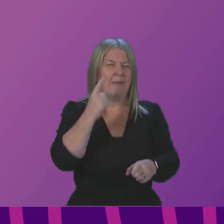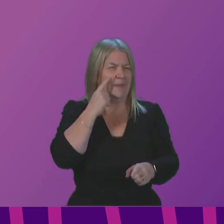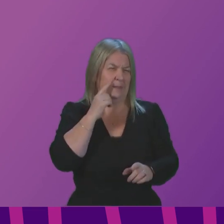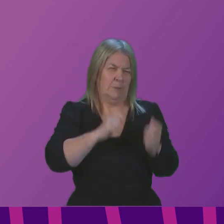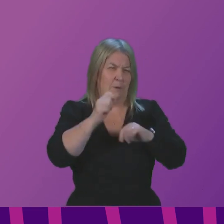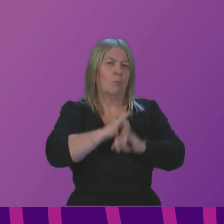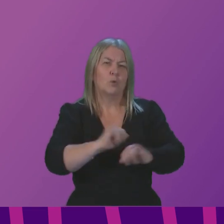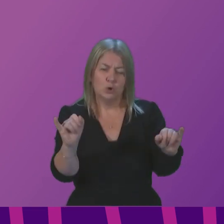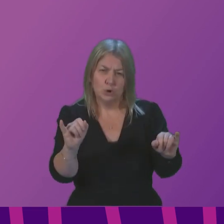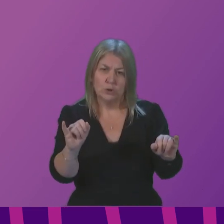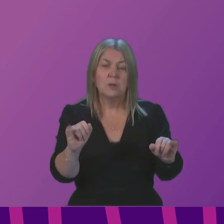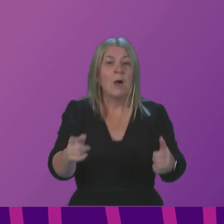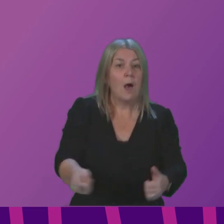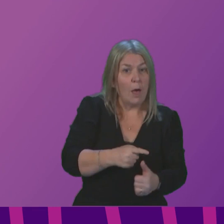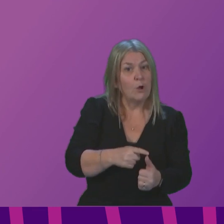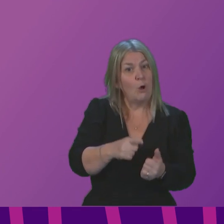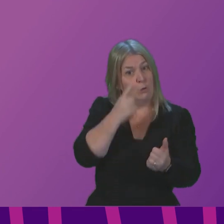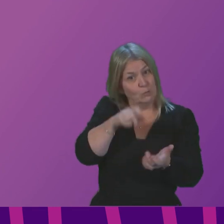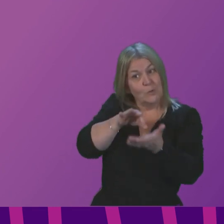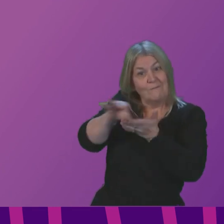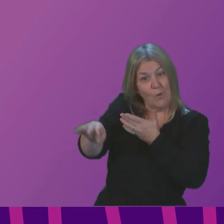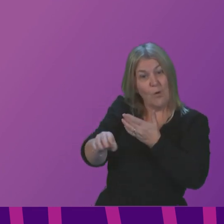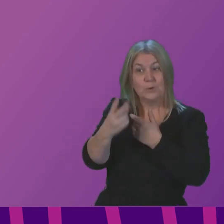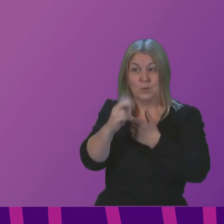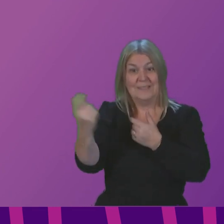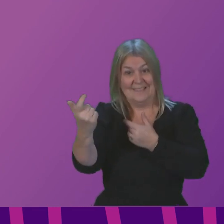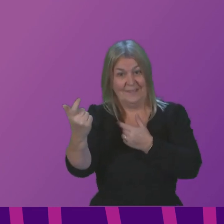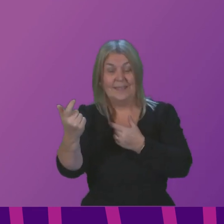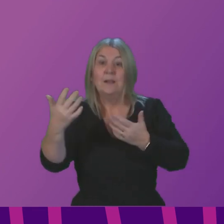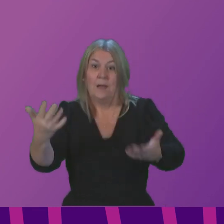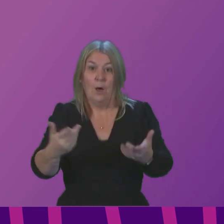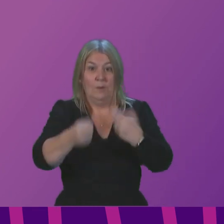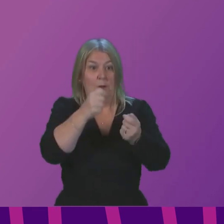alcohol was 64 per cent more affordable in 2017 than it was in 1980—particularly in